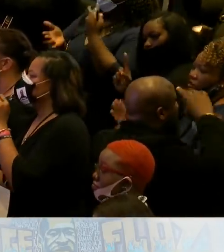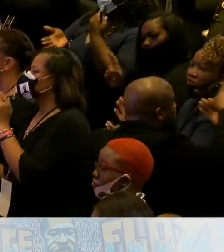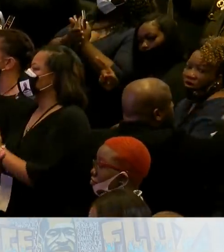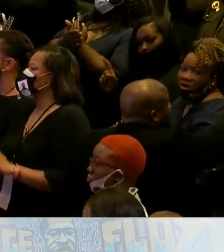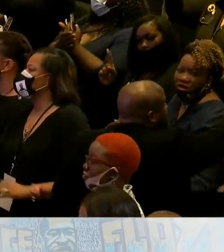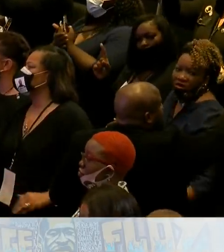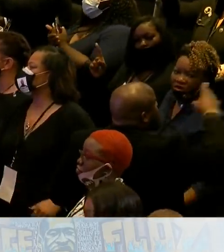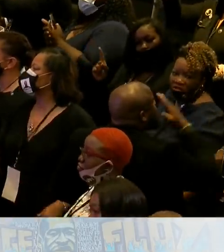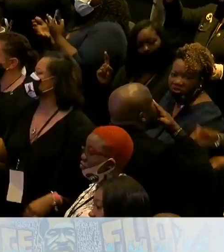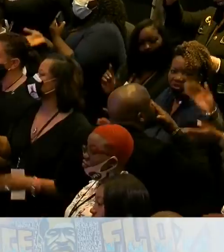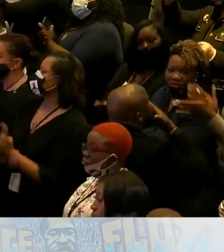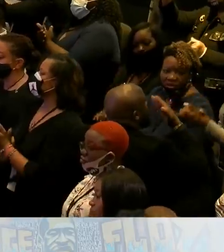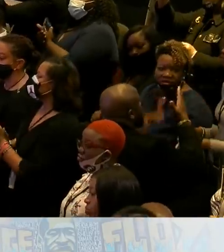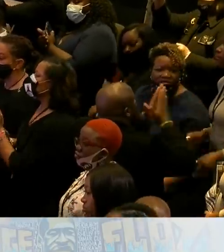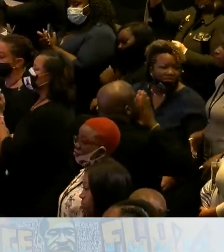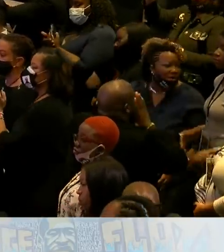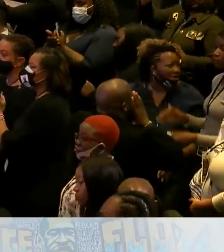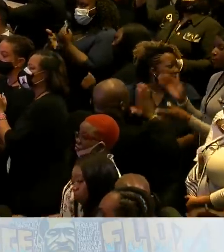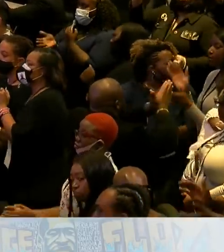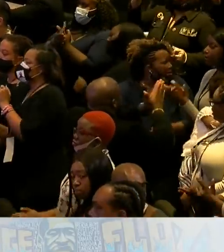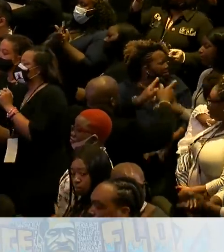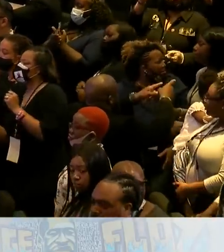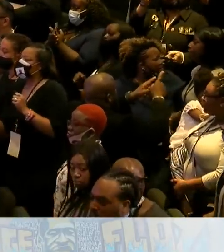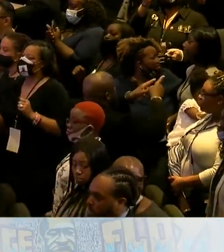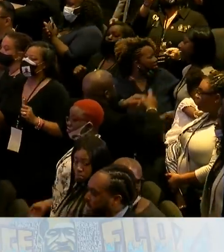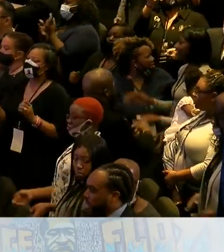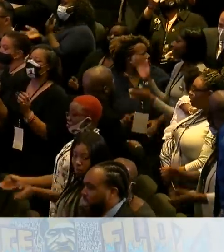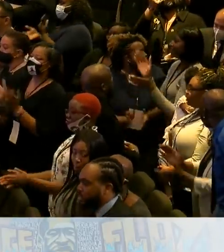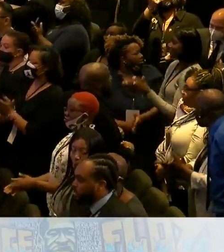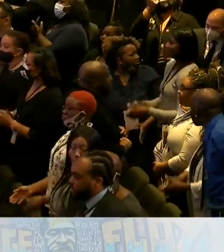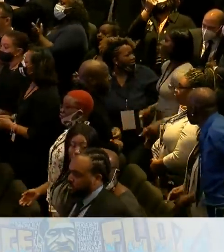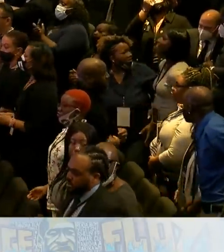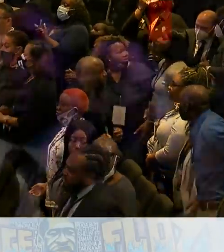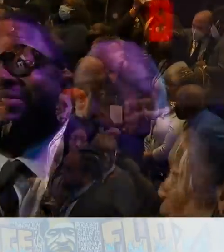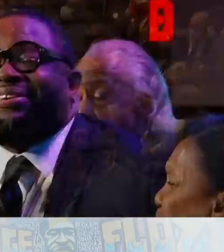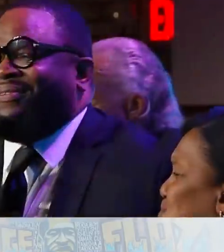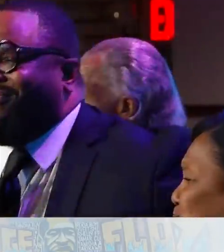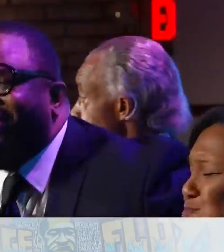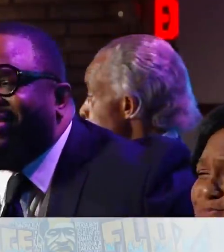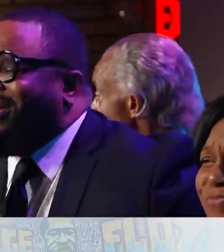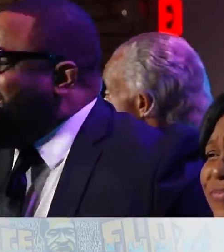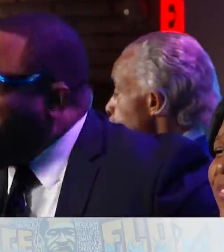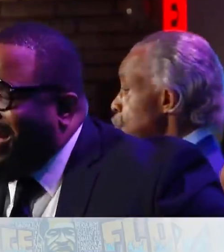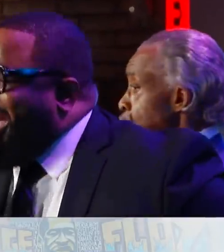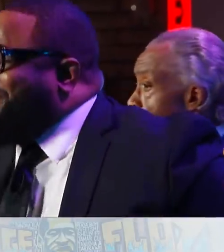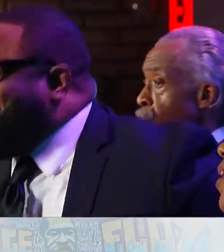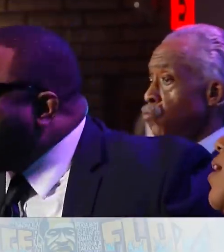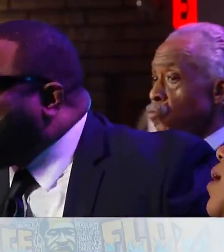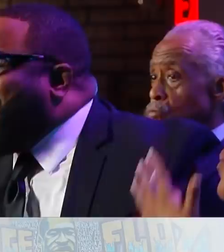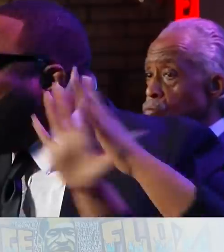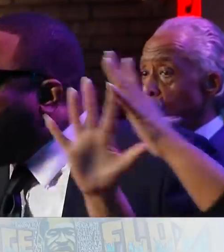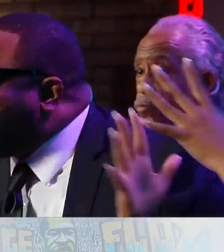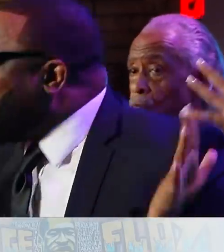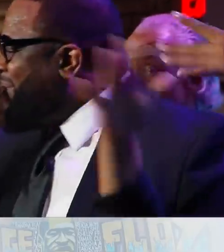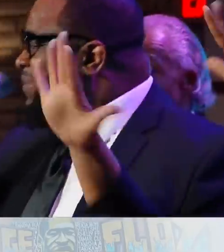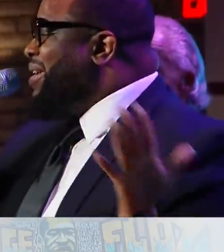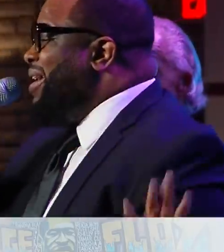YES, HE IS. YES. HE IS.